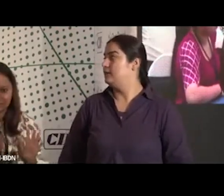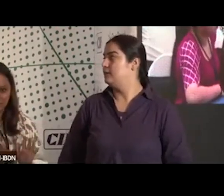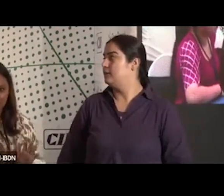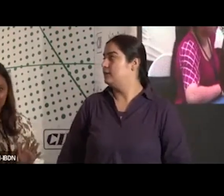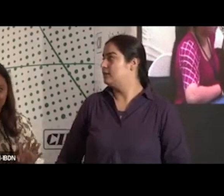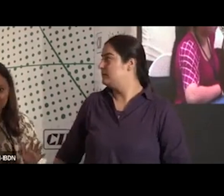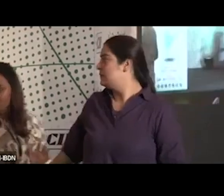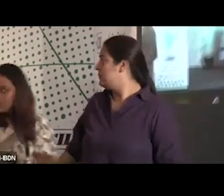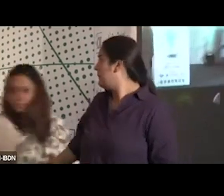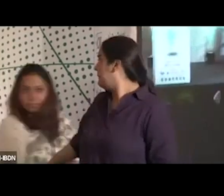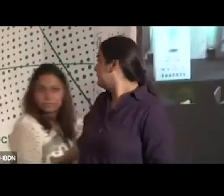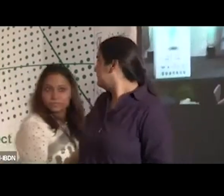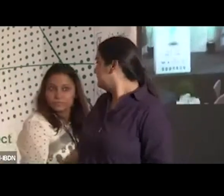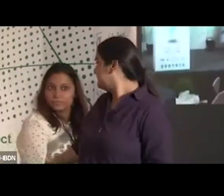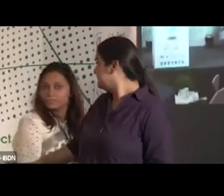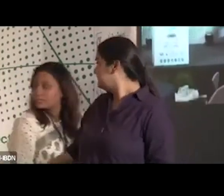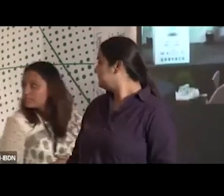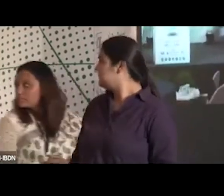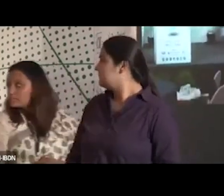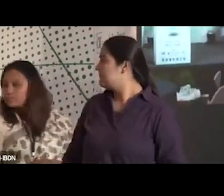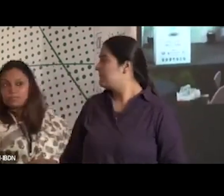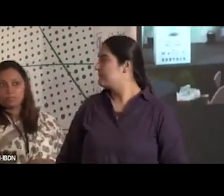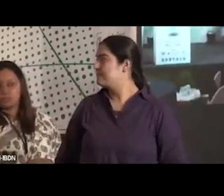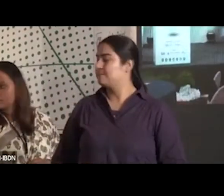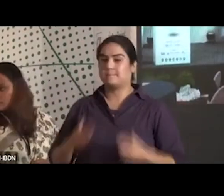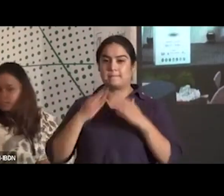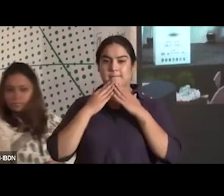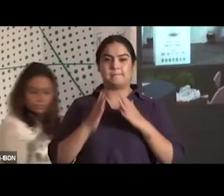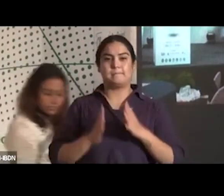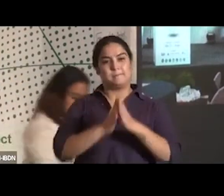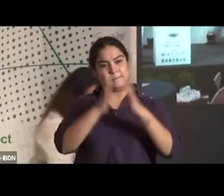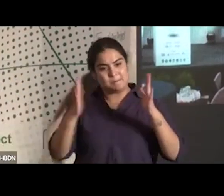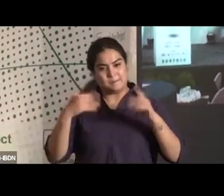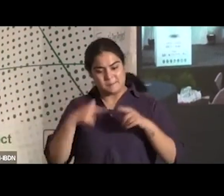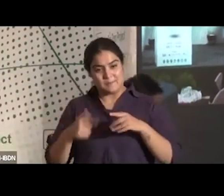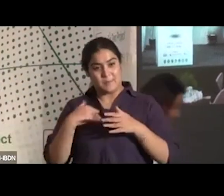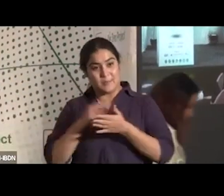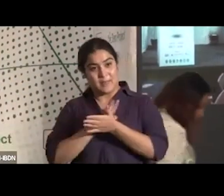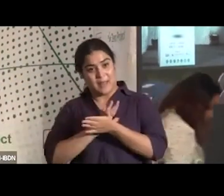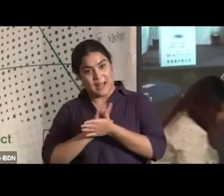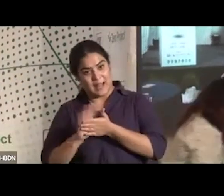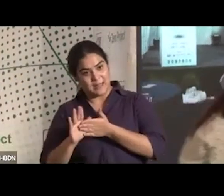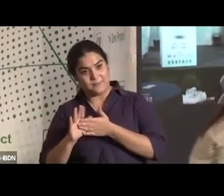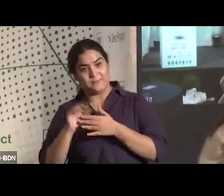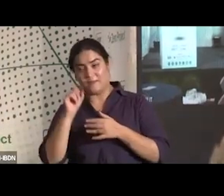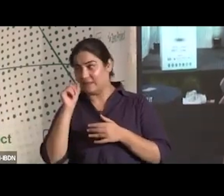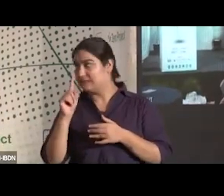Thank you so much, Michael and Mira. And before we close this conference,